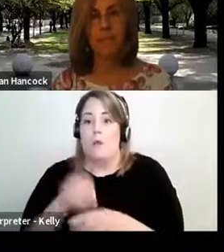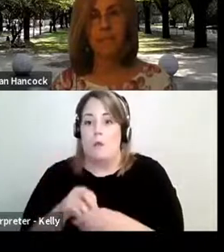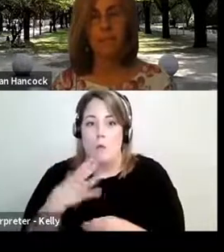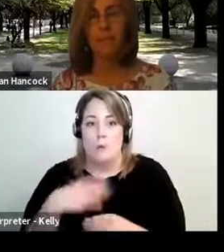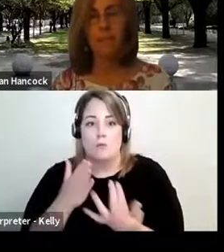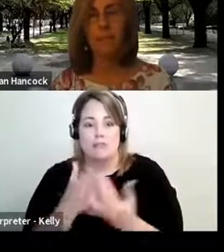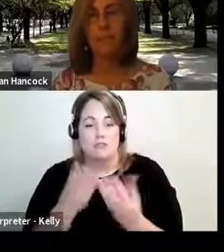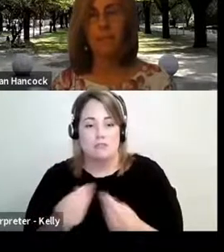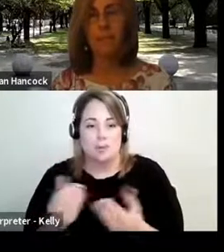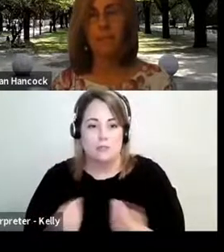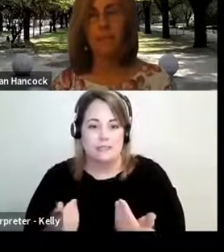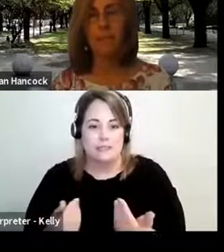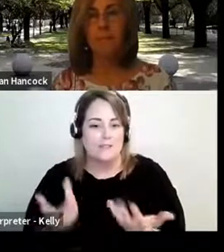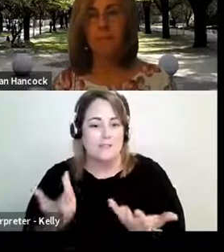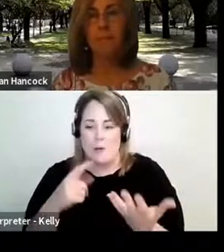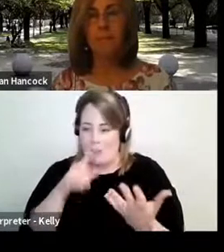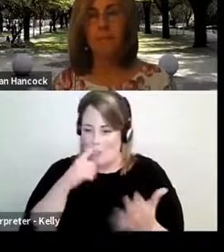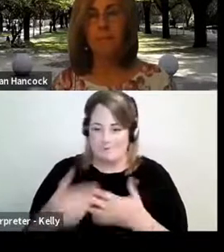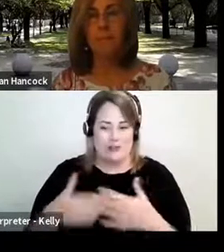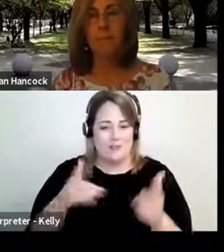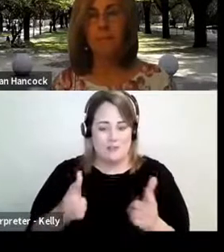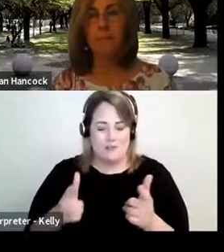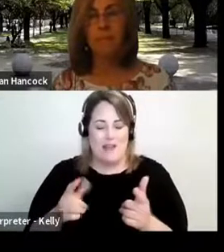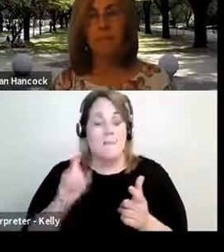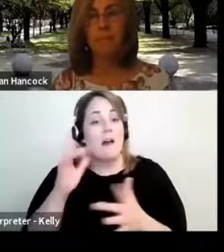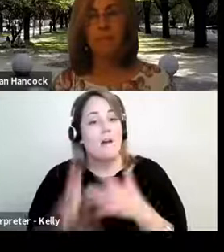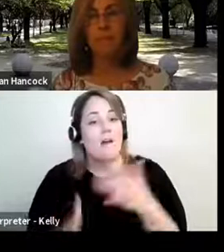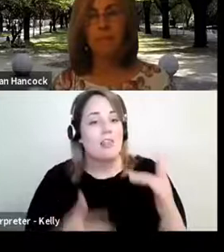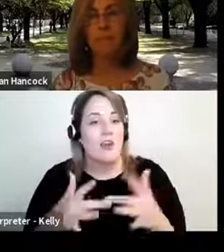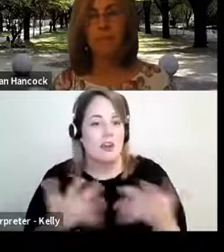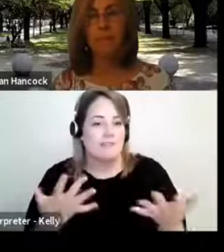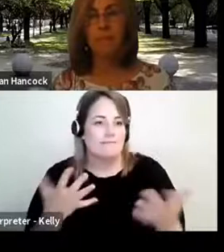and turn up for sessions. Obviously online it's – that’s negated that problem. It’s less